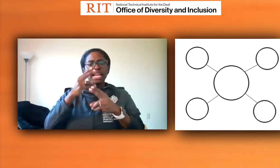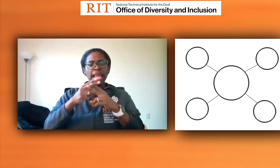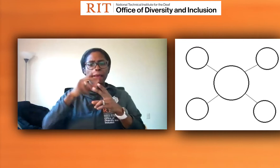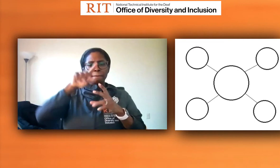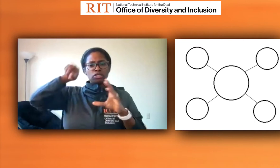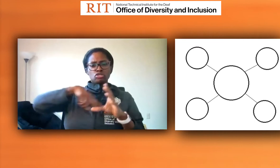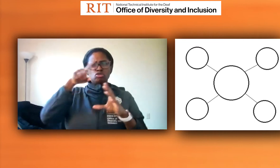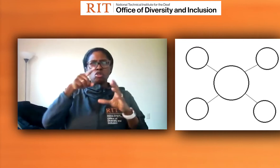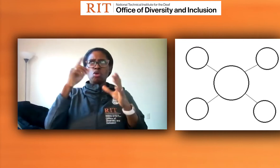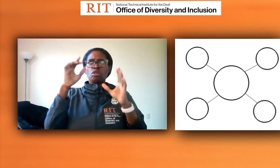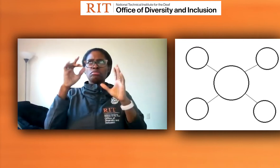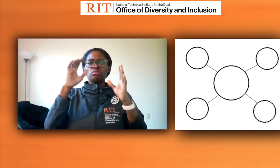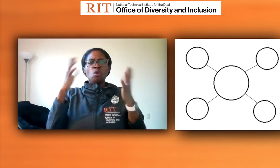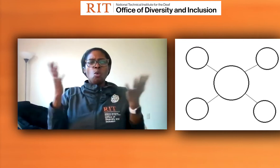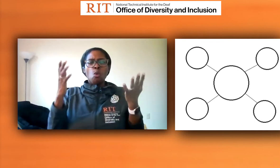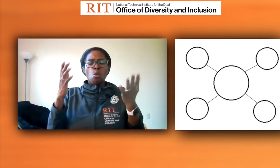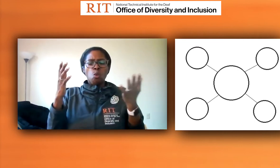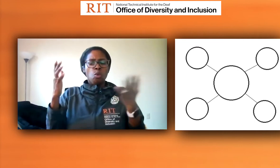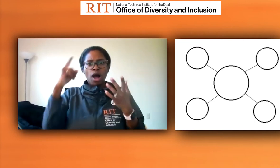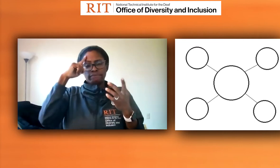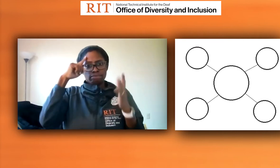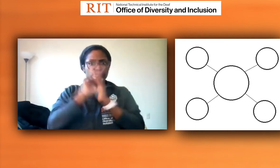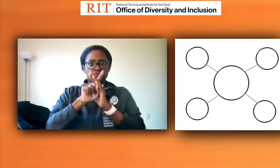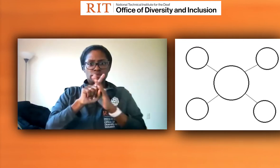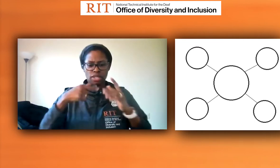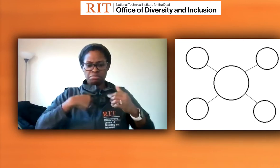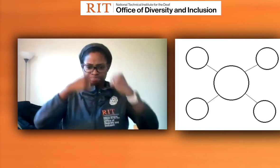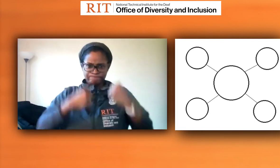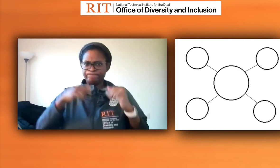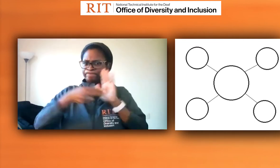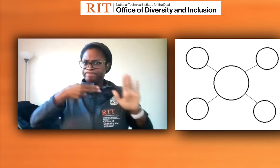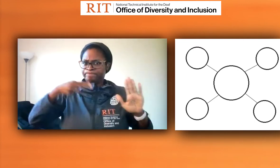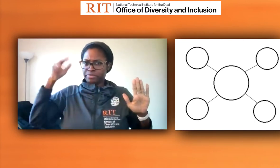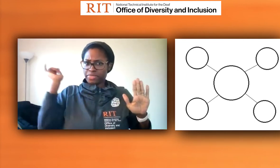You want to put your name in the middle of the larger circle, and then what comes up for you?